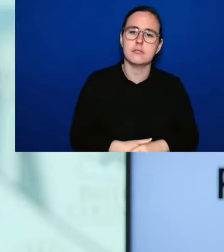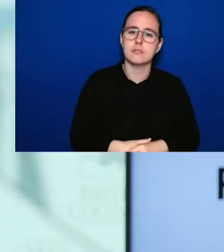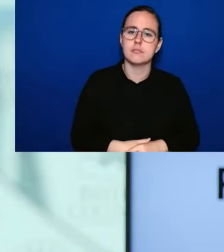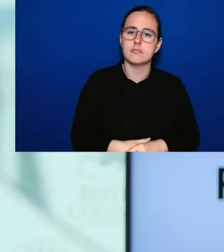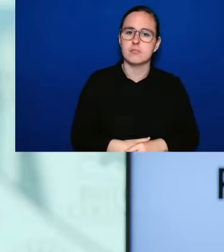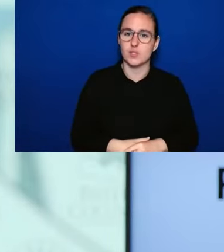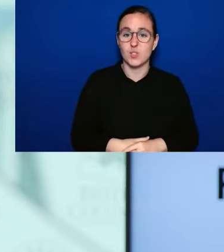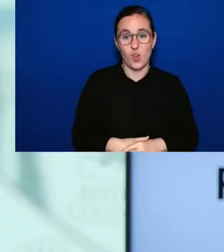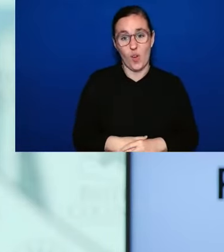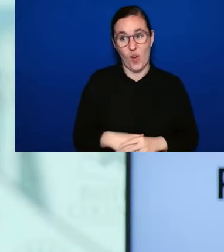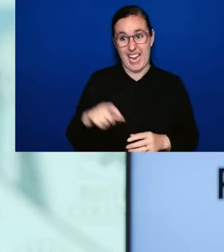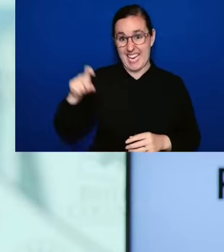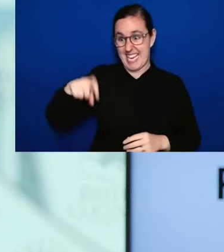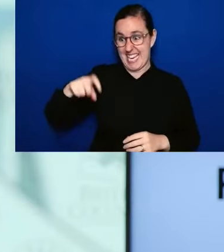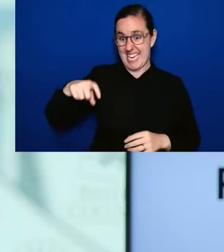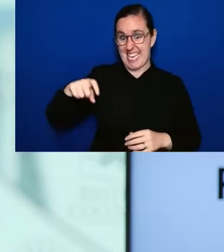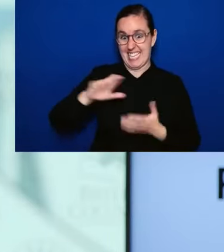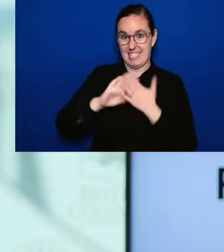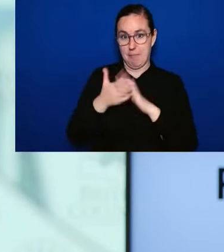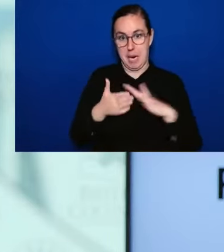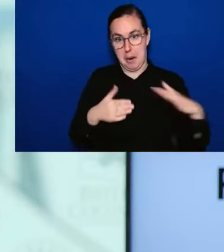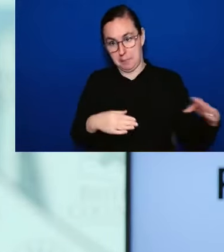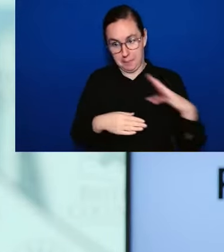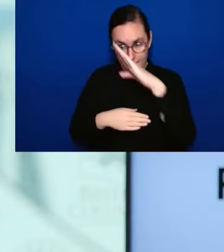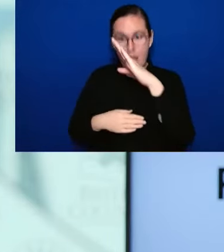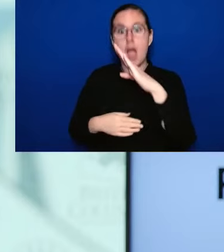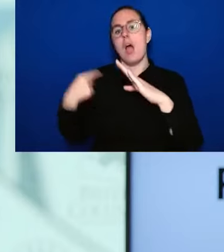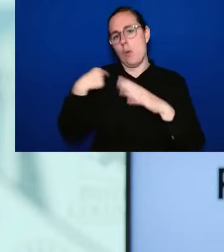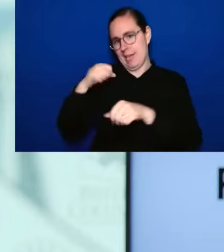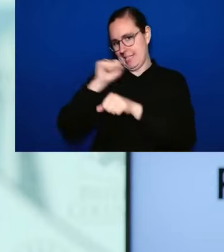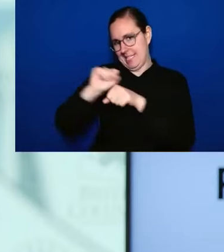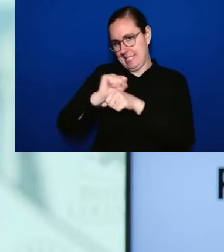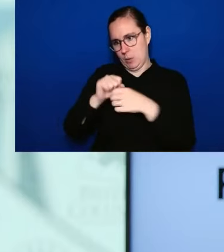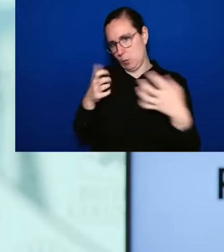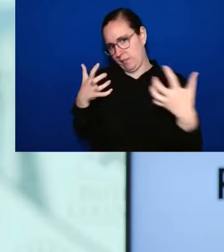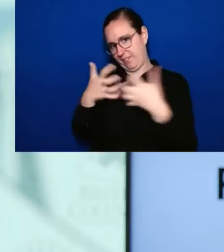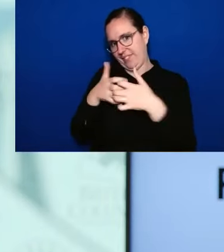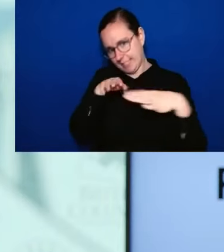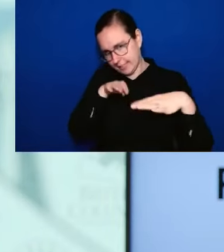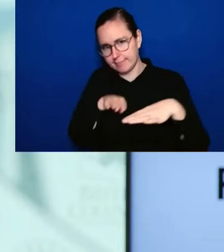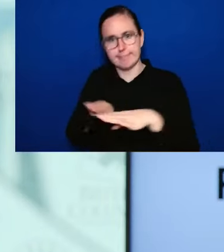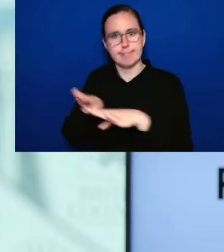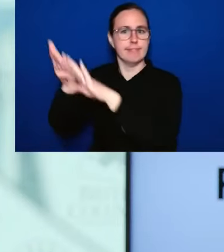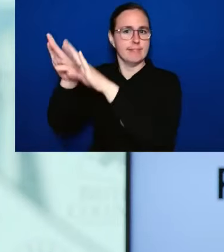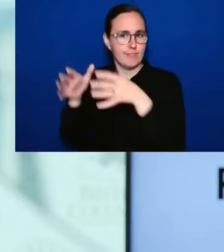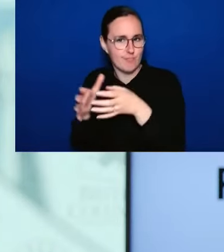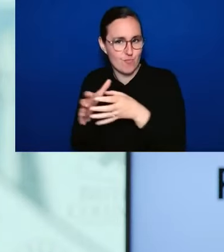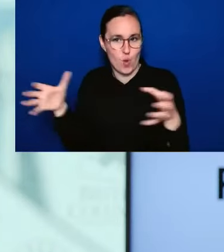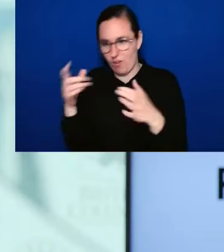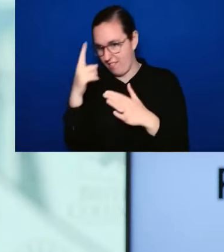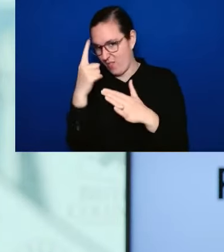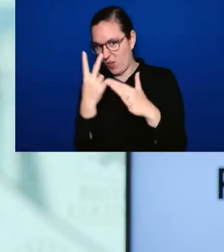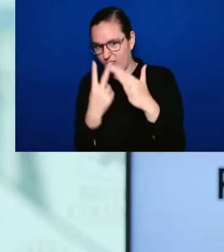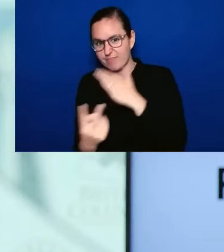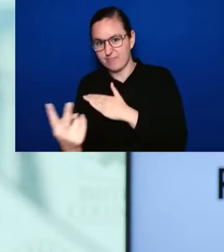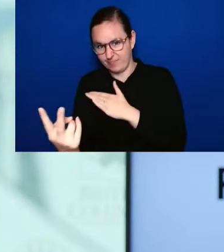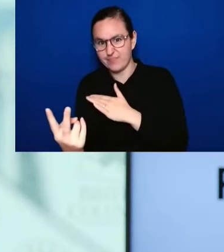the in the short and- meeting the healthcare system. In and into. We have to- we have to grow and respond over the next